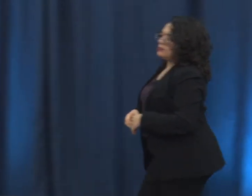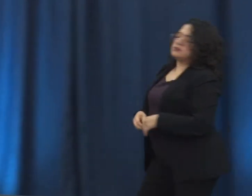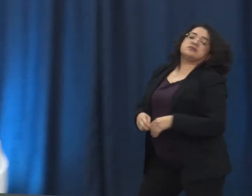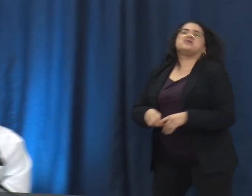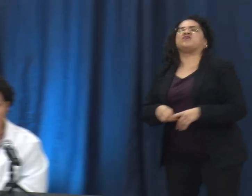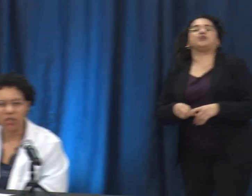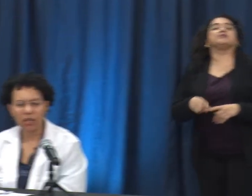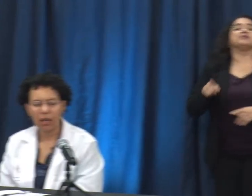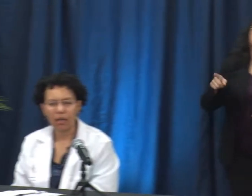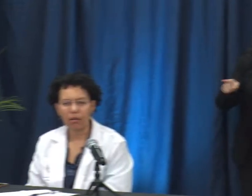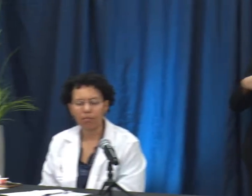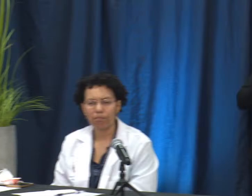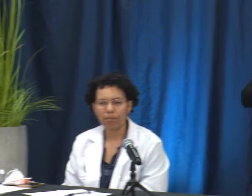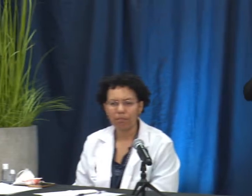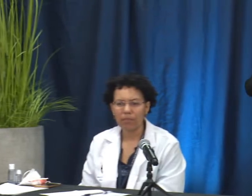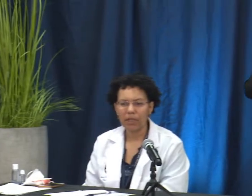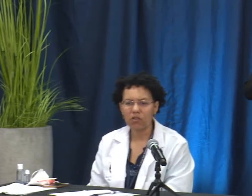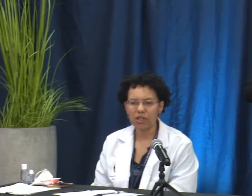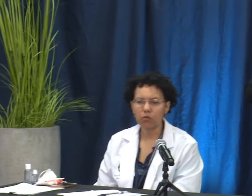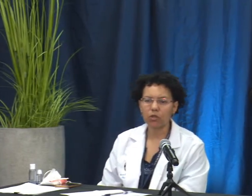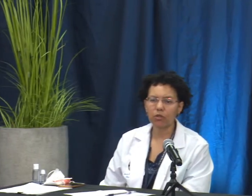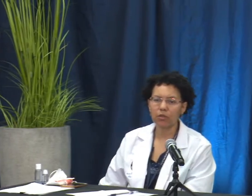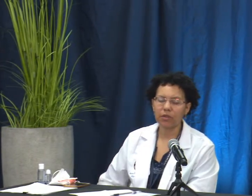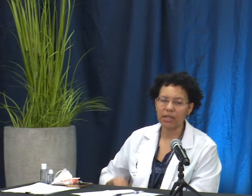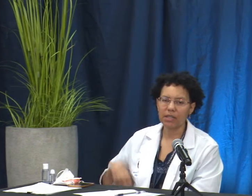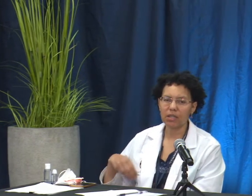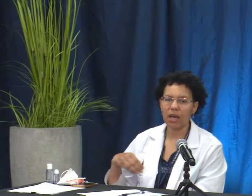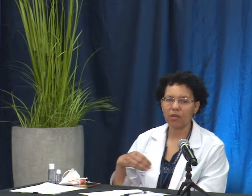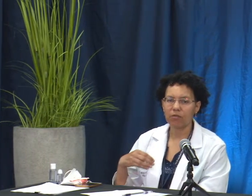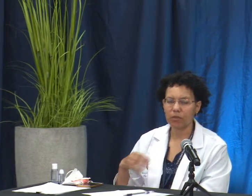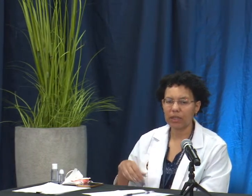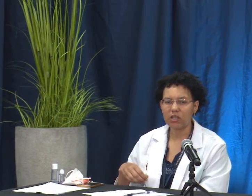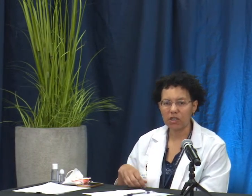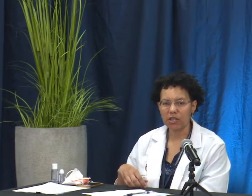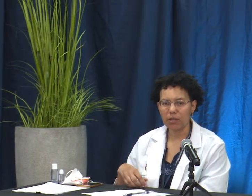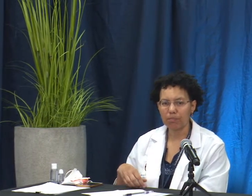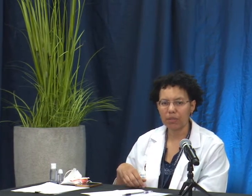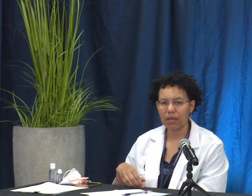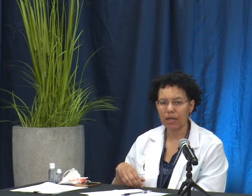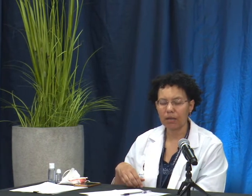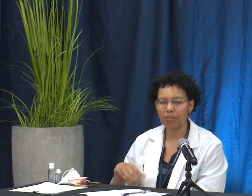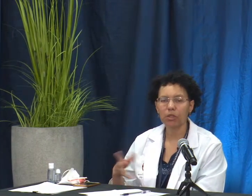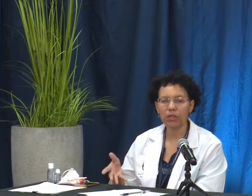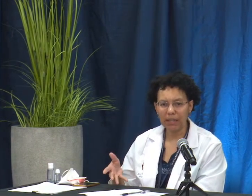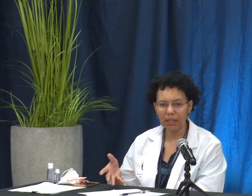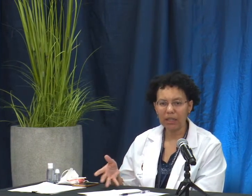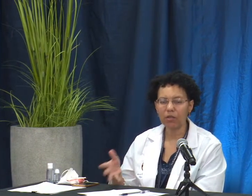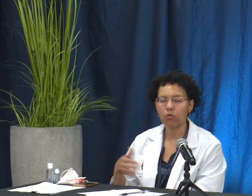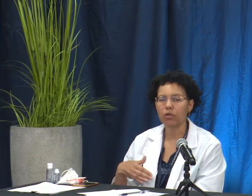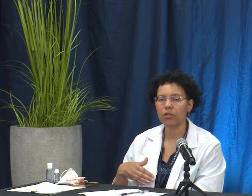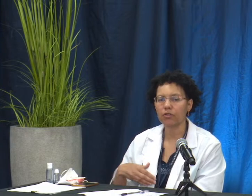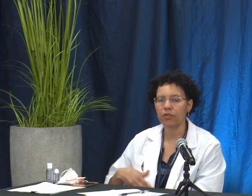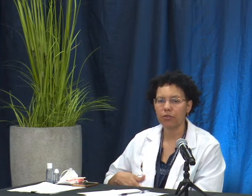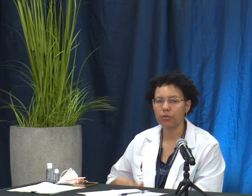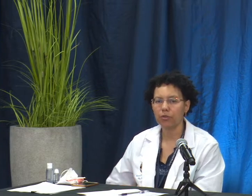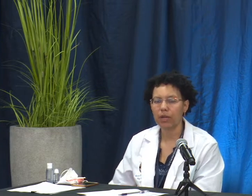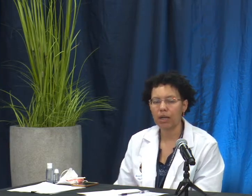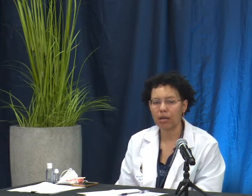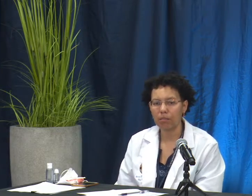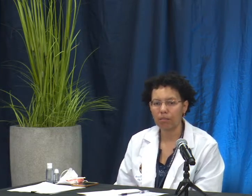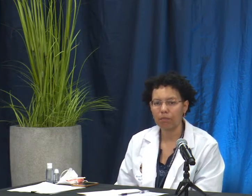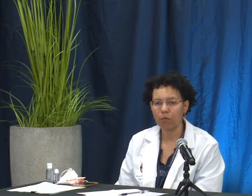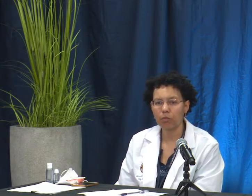outreach. In general it's a lot of relationship building in order to form